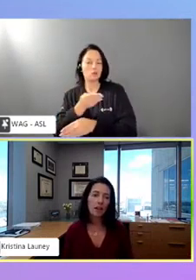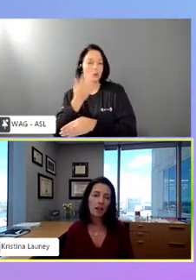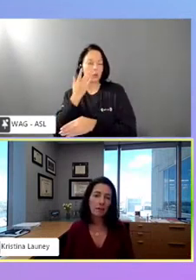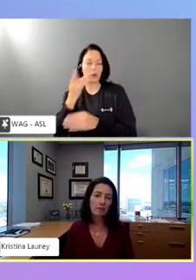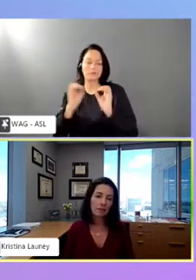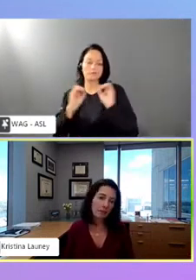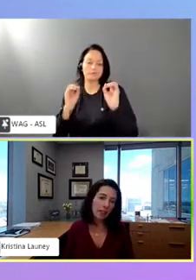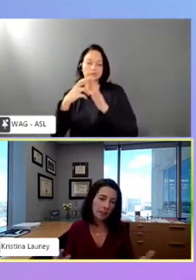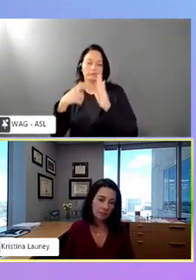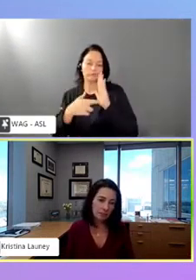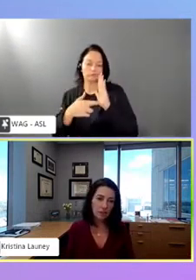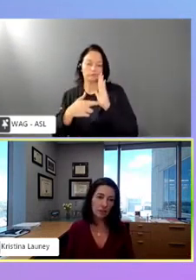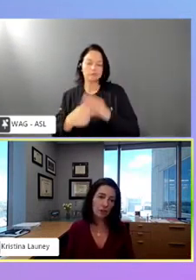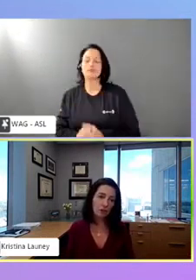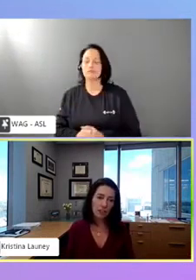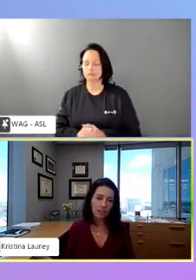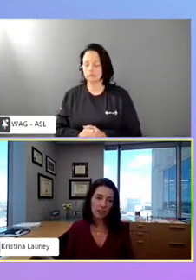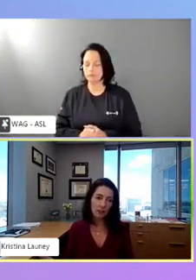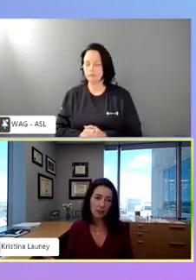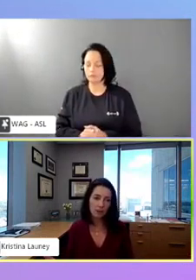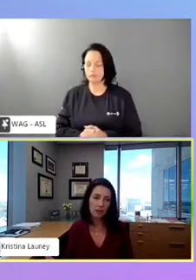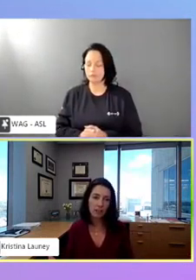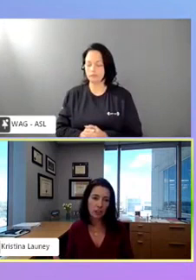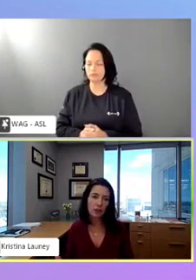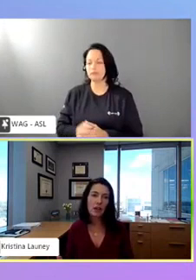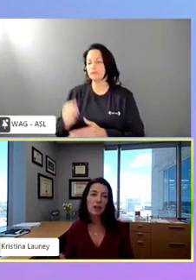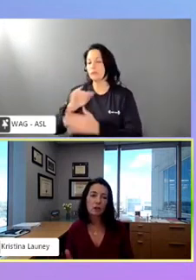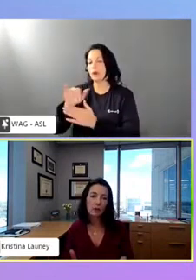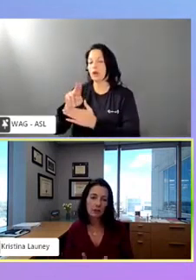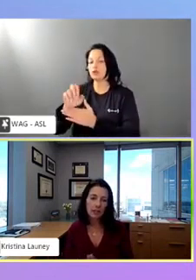guidance, so that means this is all you're going to get.